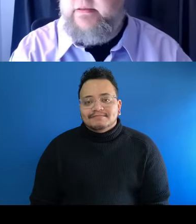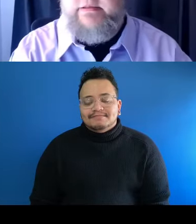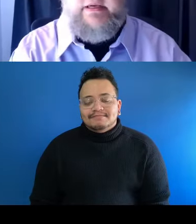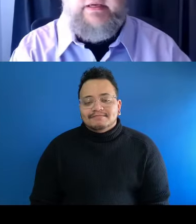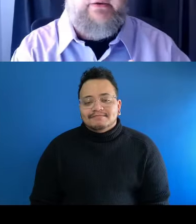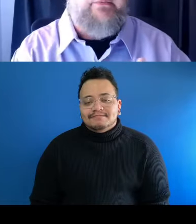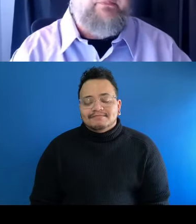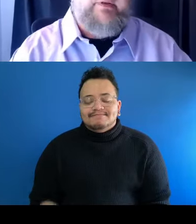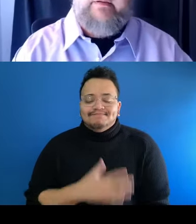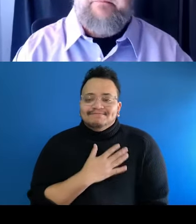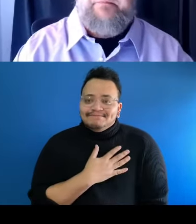Thank you.